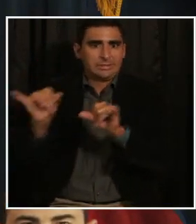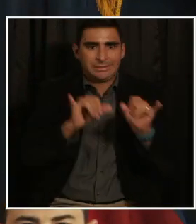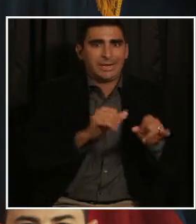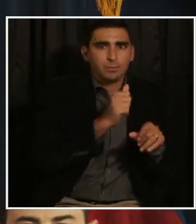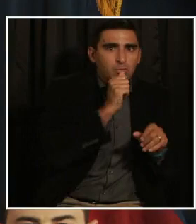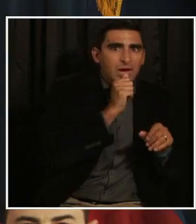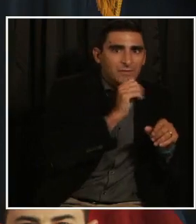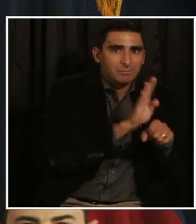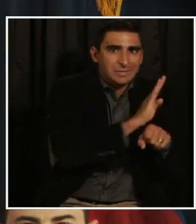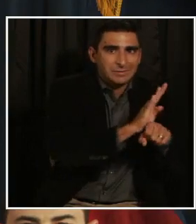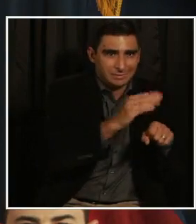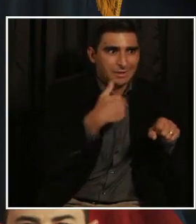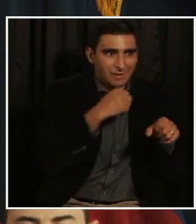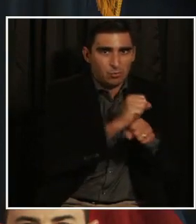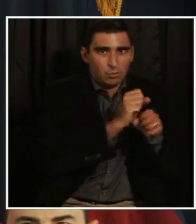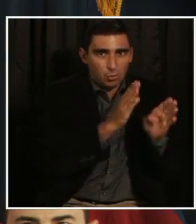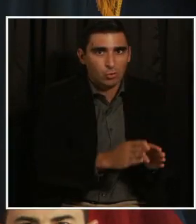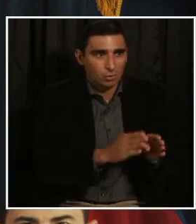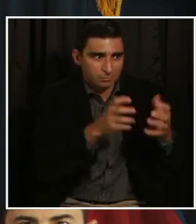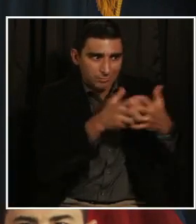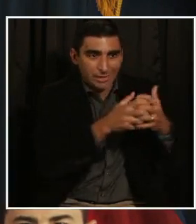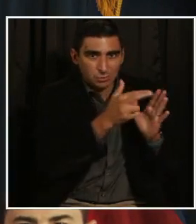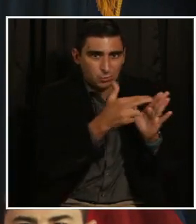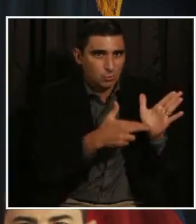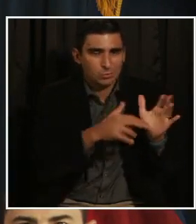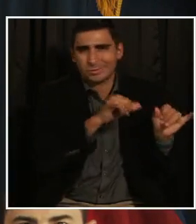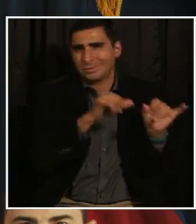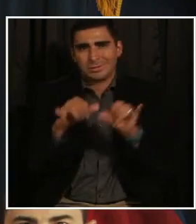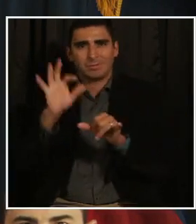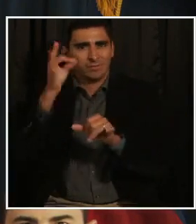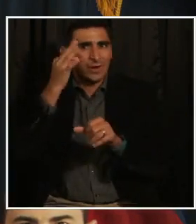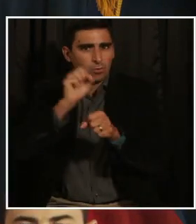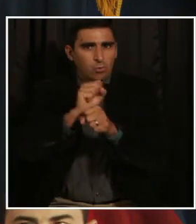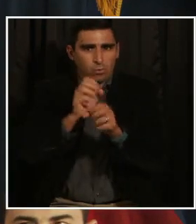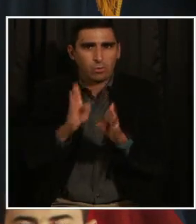as our state employees are subject to the state employment policies and we have a number in